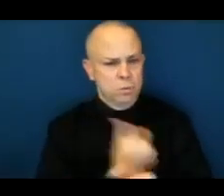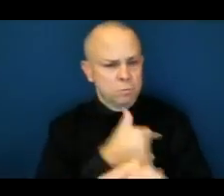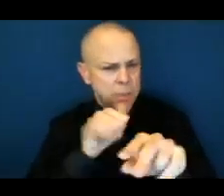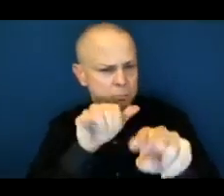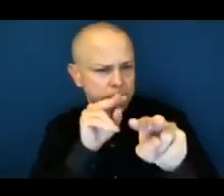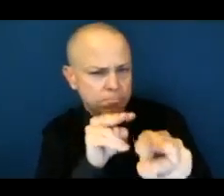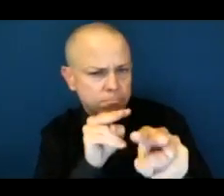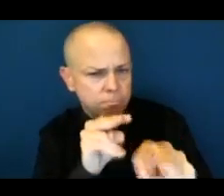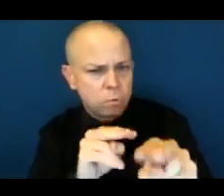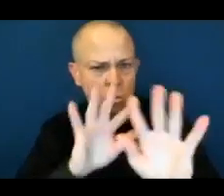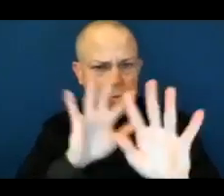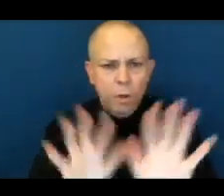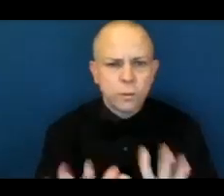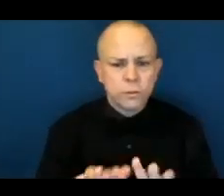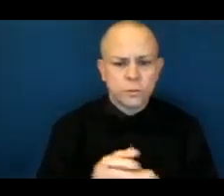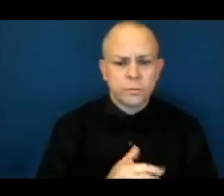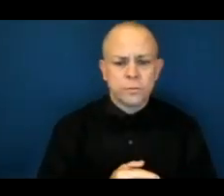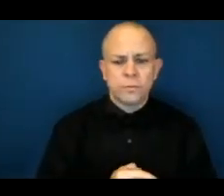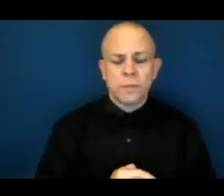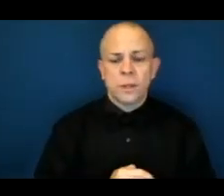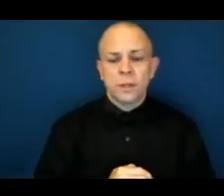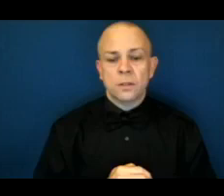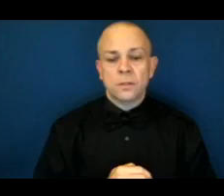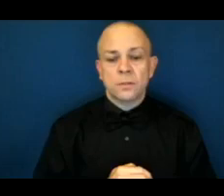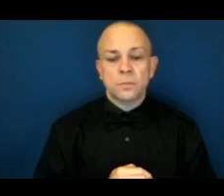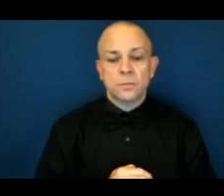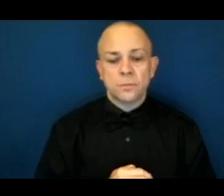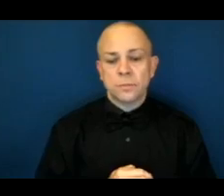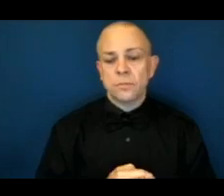uh an event like uh like we saw in early September